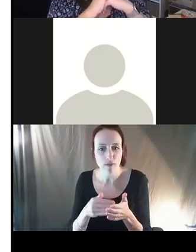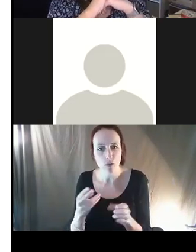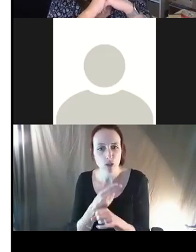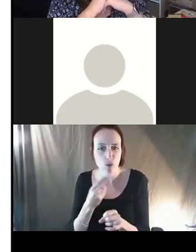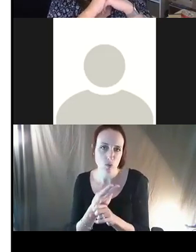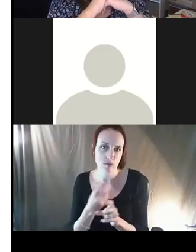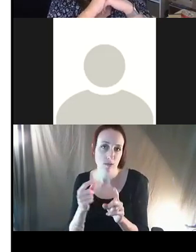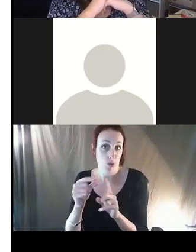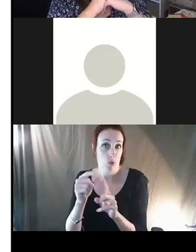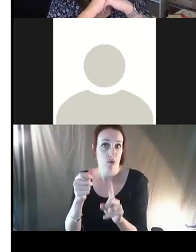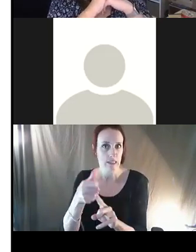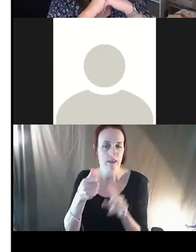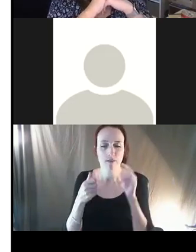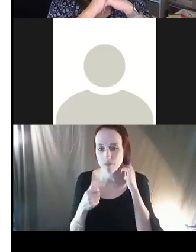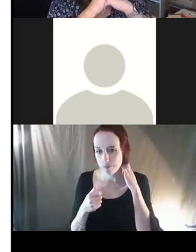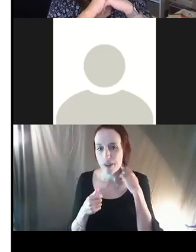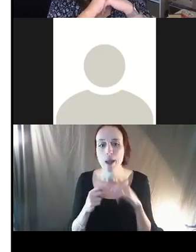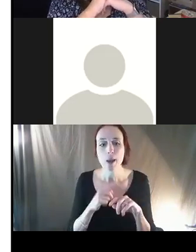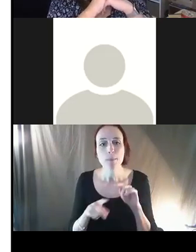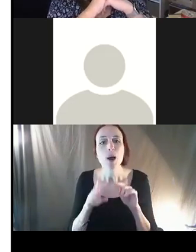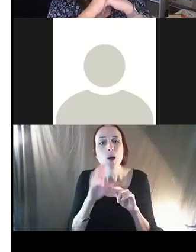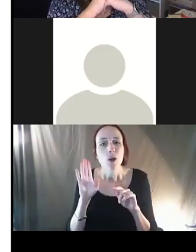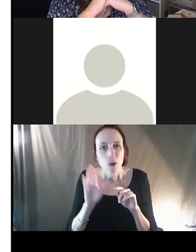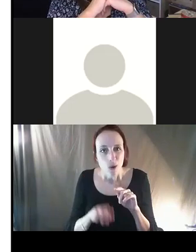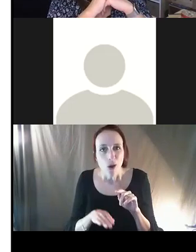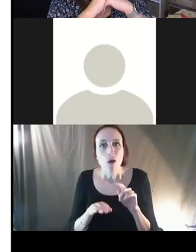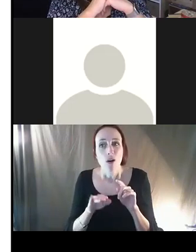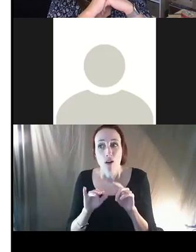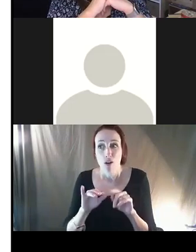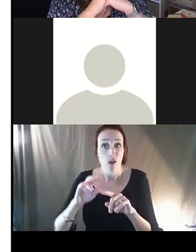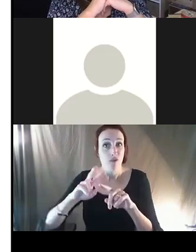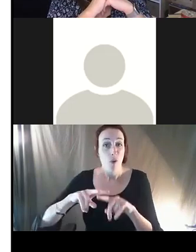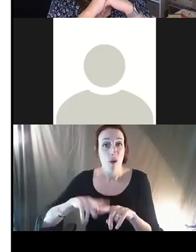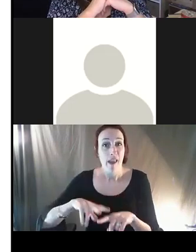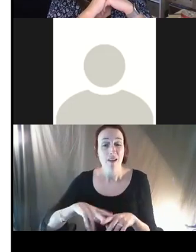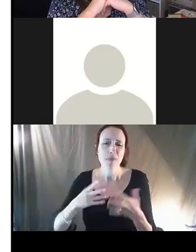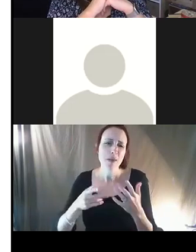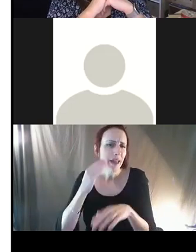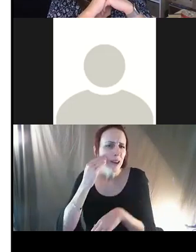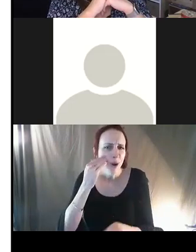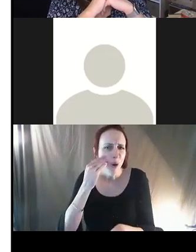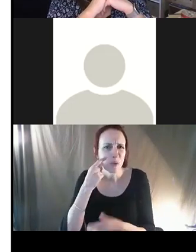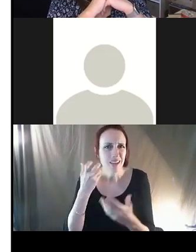But also know that people will know certain vocabulary depending on your audience and the